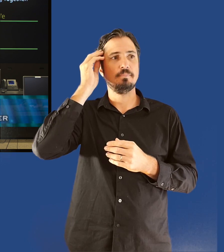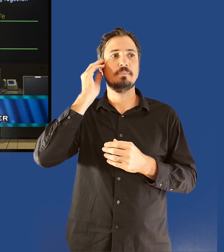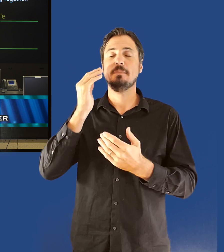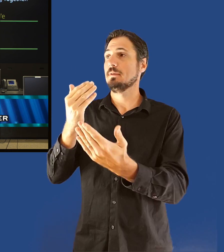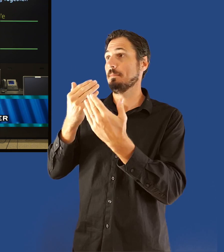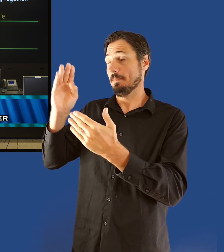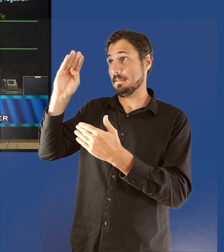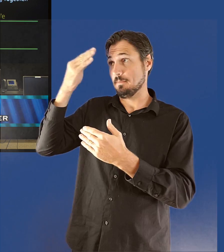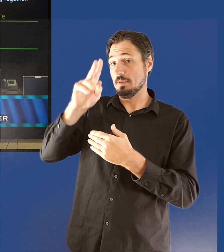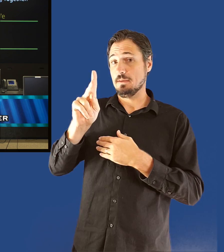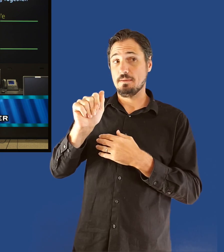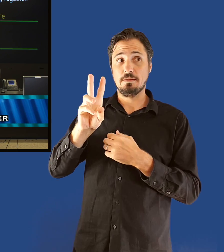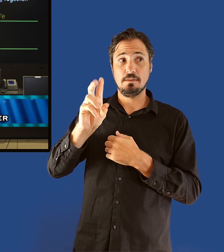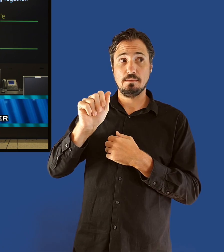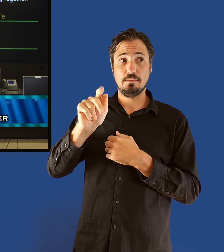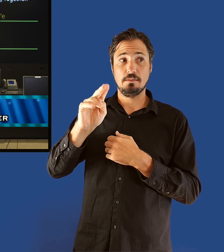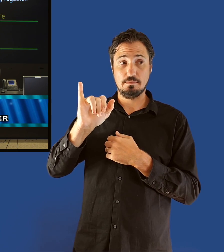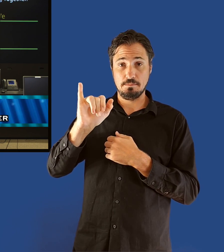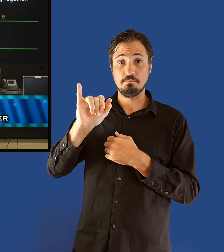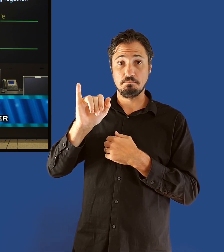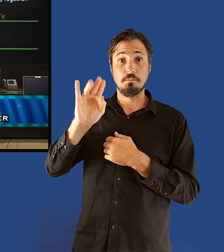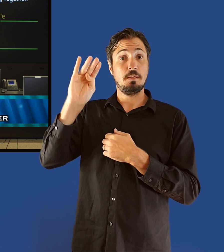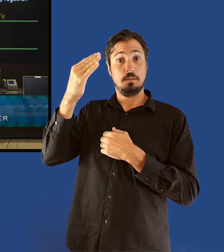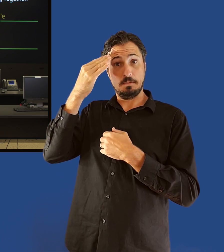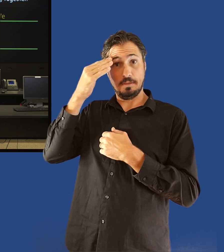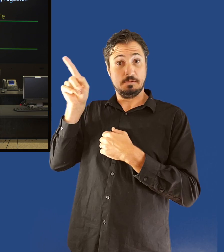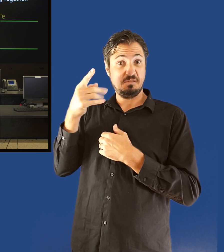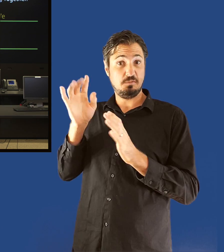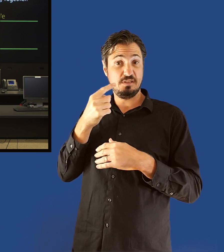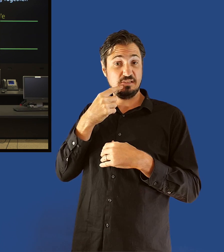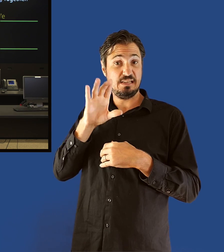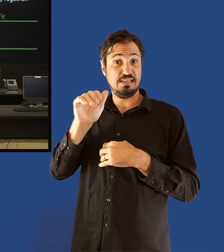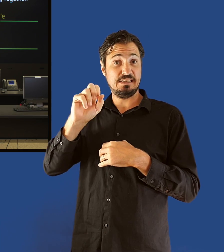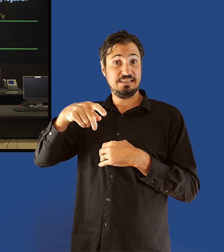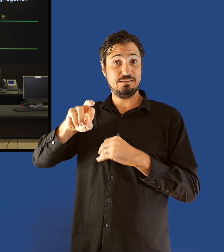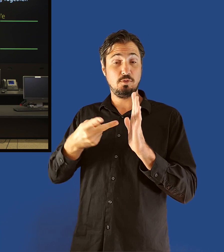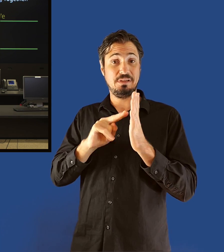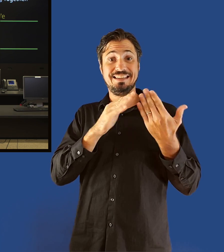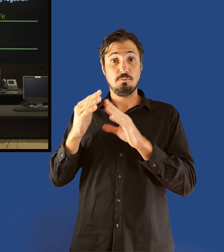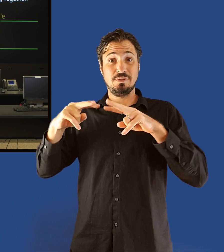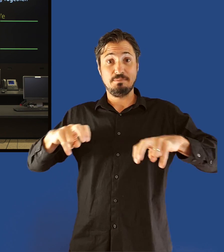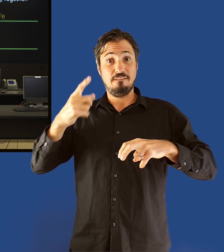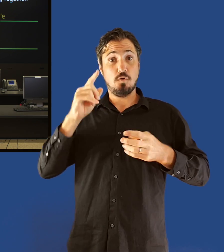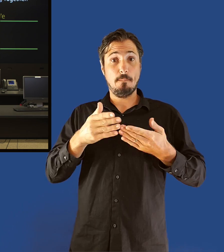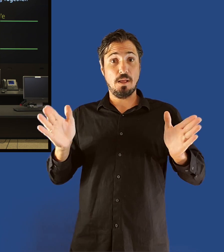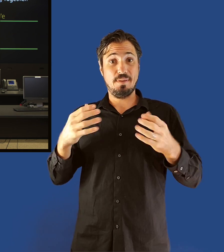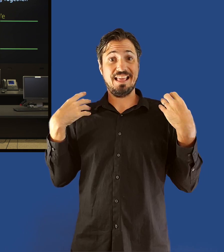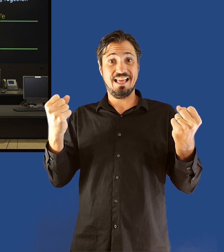Thank you, Mayor Kawakami. As Mayor stated, CASPER stands for Community Assessment for Public Health Emergency Response.